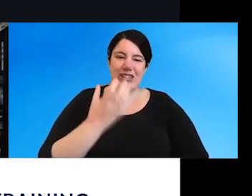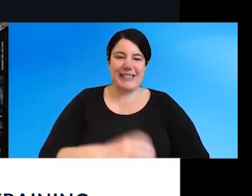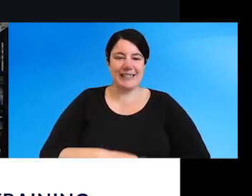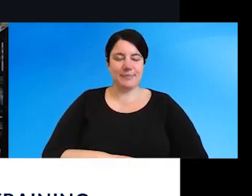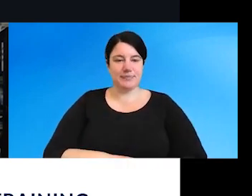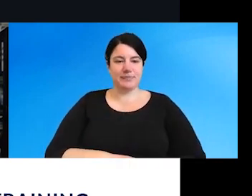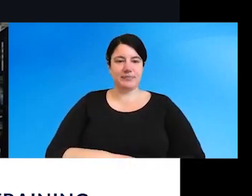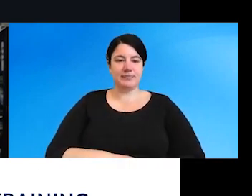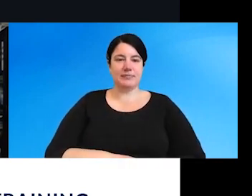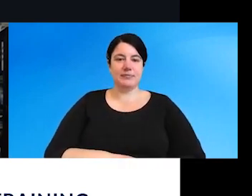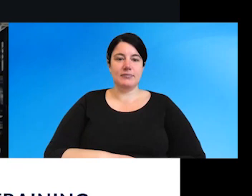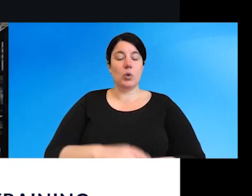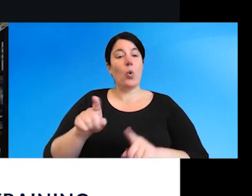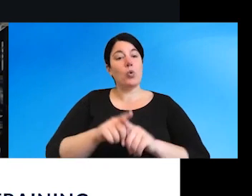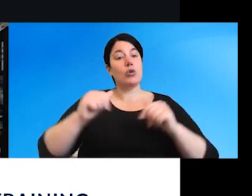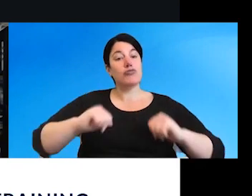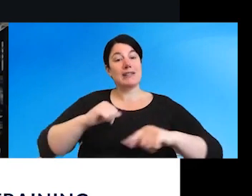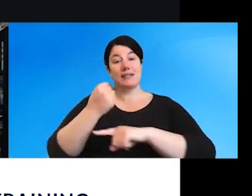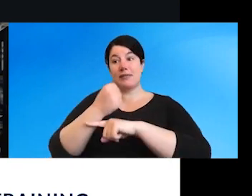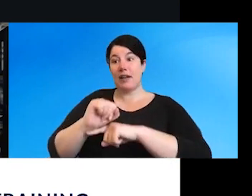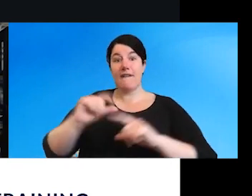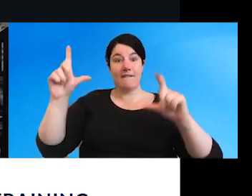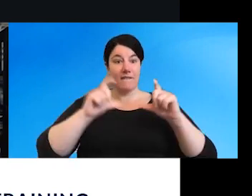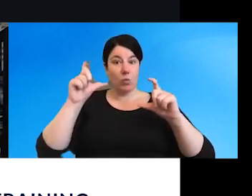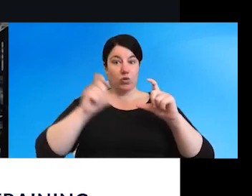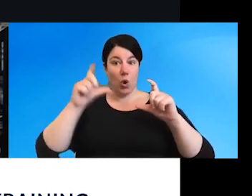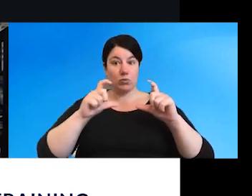" And also practise declining photo set-ups. Sometimes a